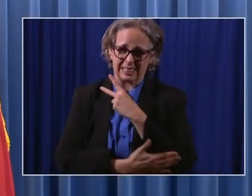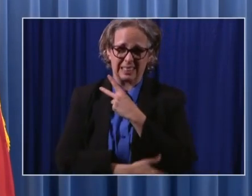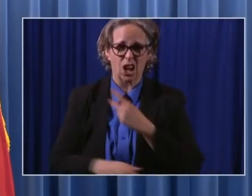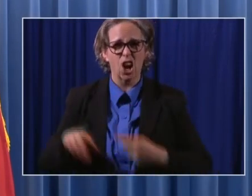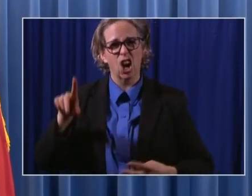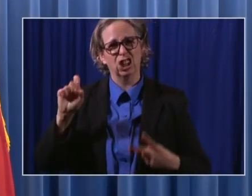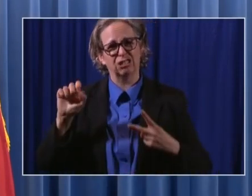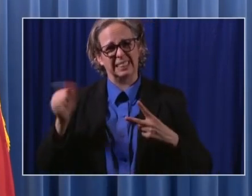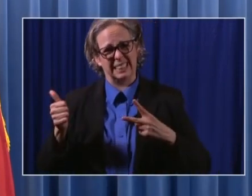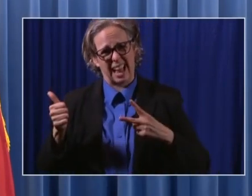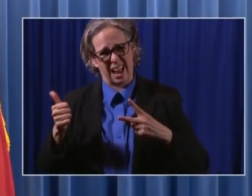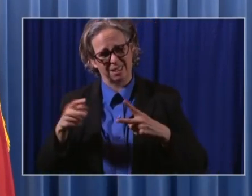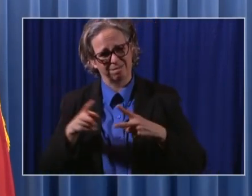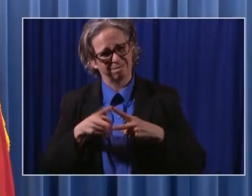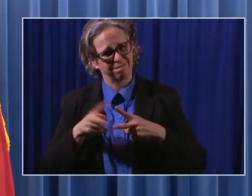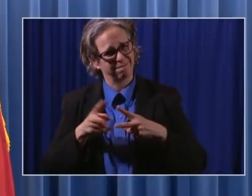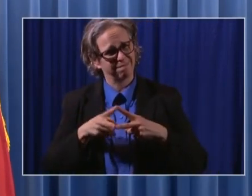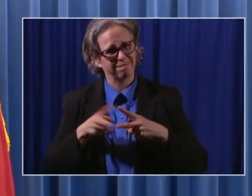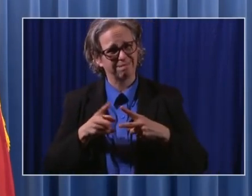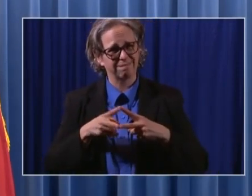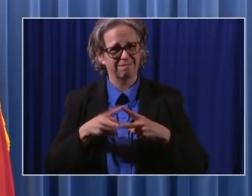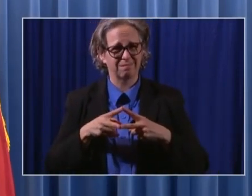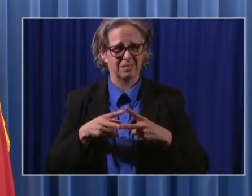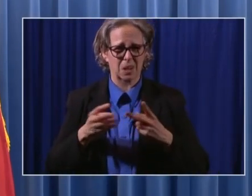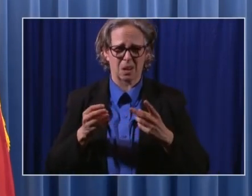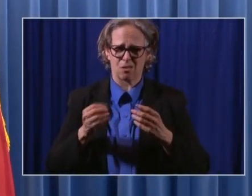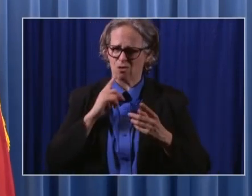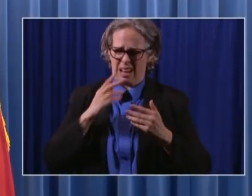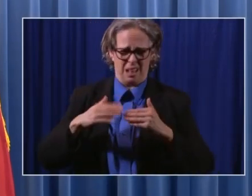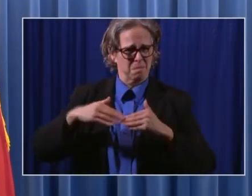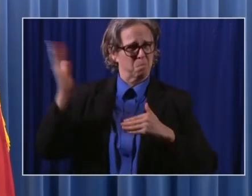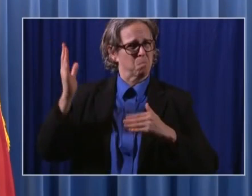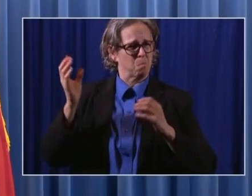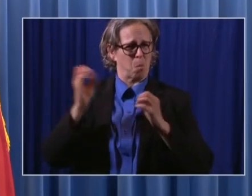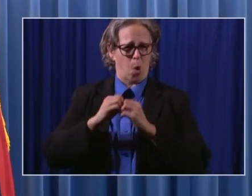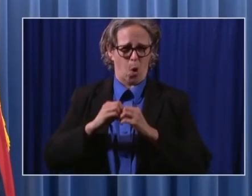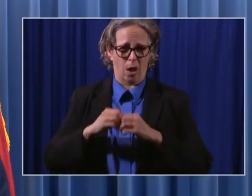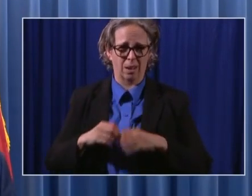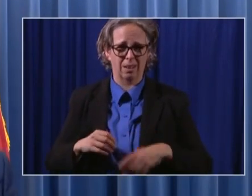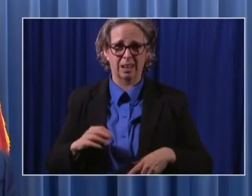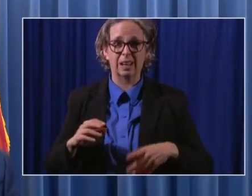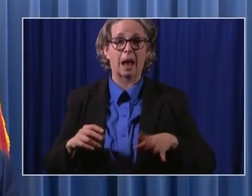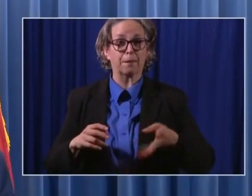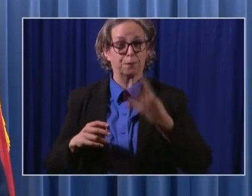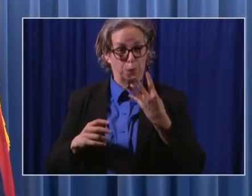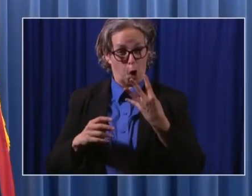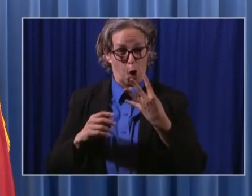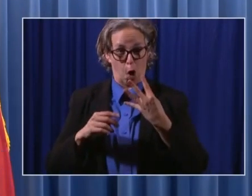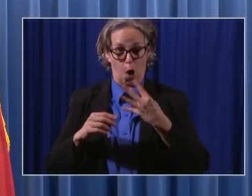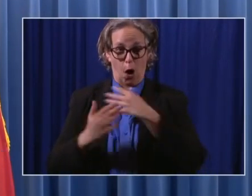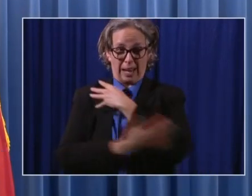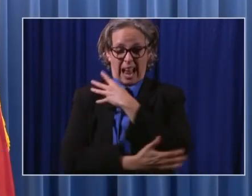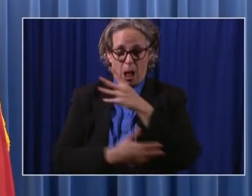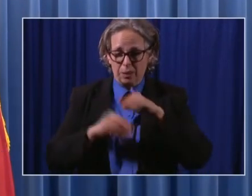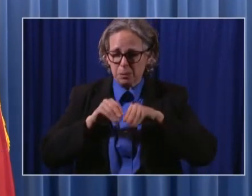WEEKS. LINCOLN COUNTY HAS HAD MORE THAN 100 AND CASES PER 100,000 RESIDENTS OVER THE SAME PERIOD OF TIME.